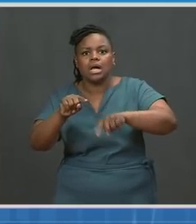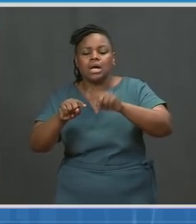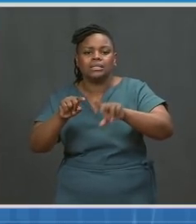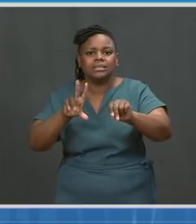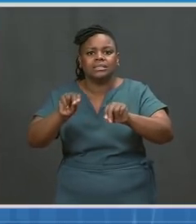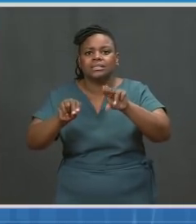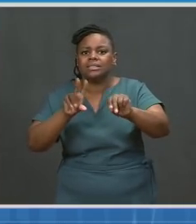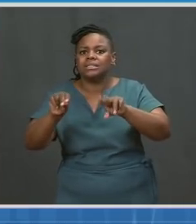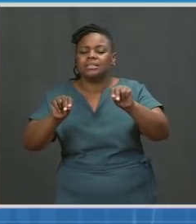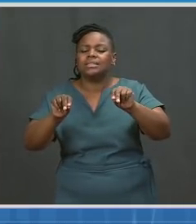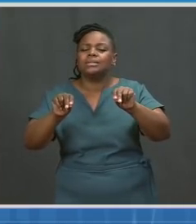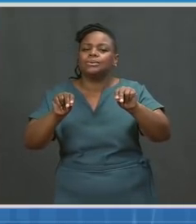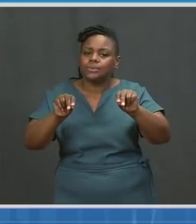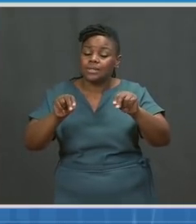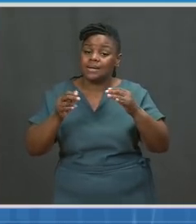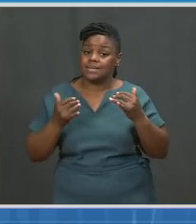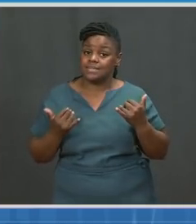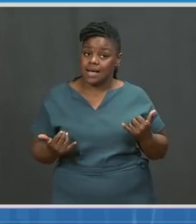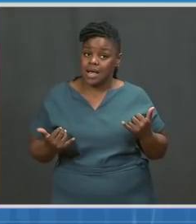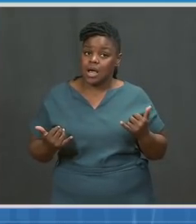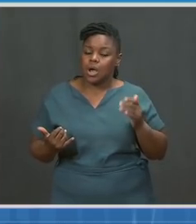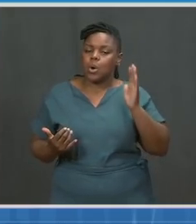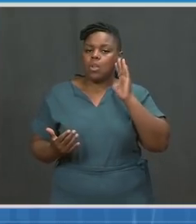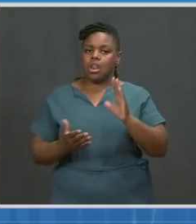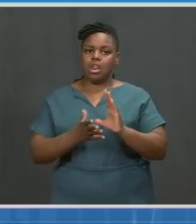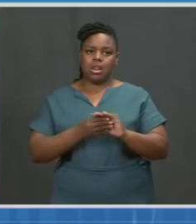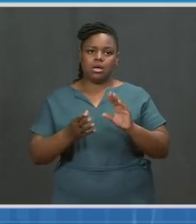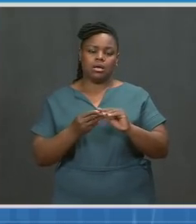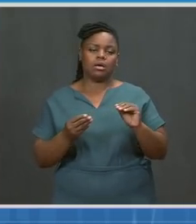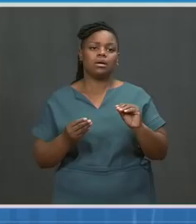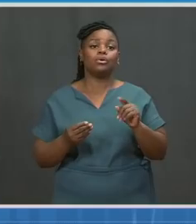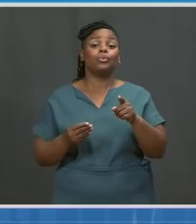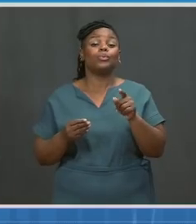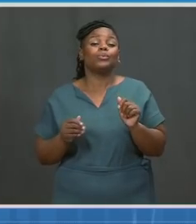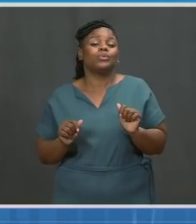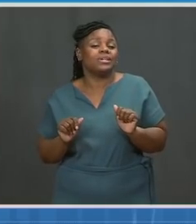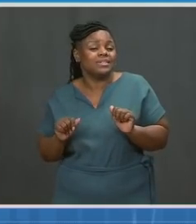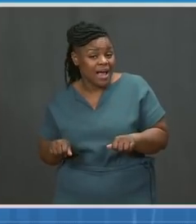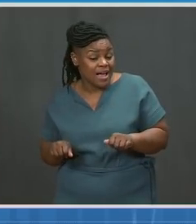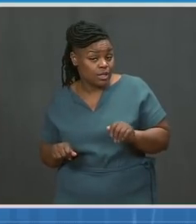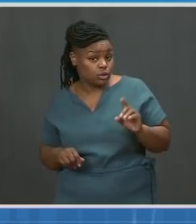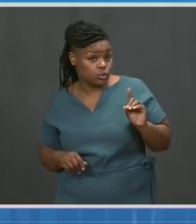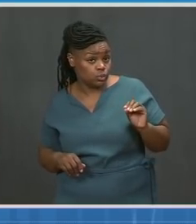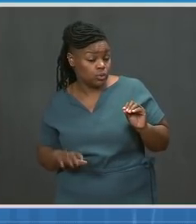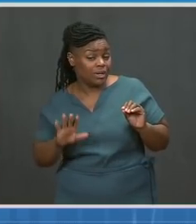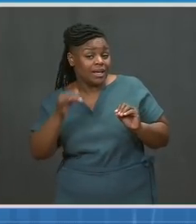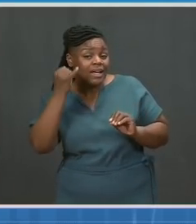Today, I'm going to tell you some of the things you can do if you are fully vaccinated.